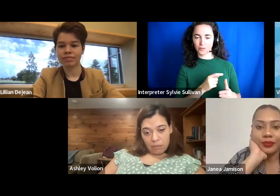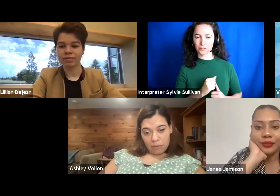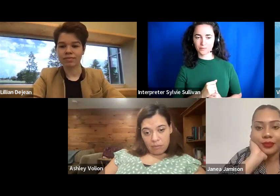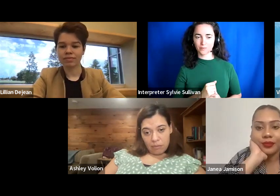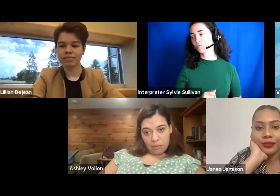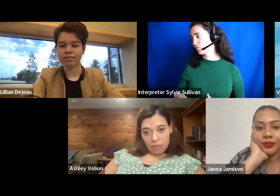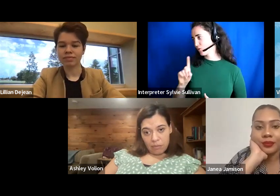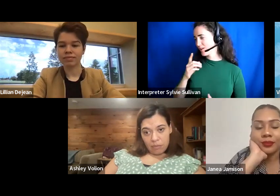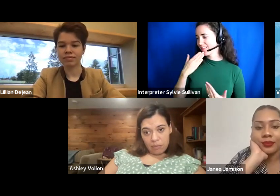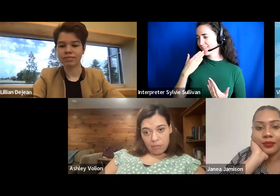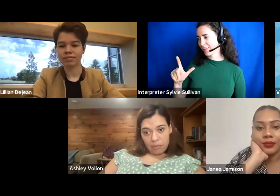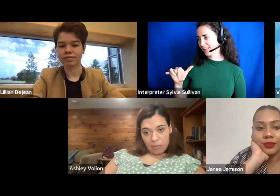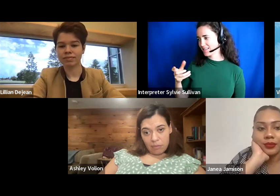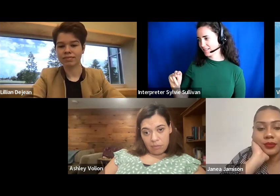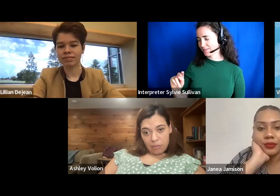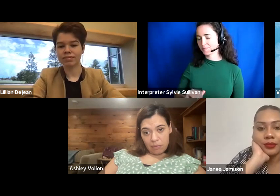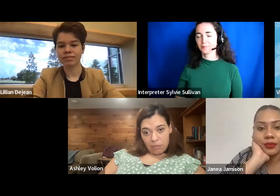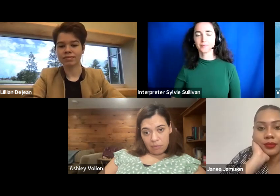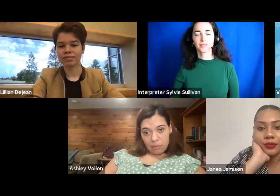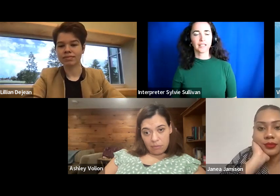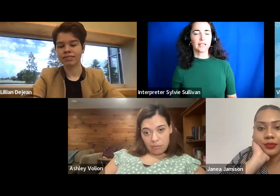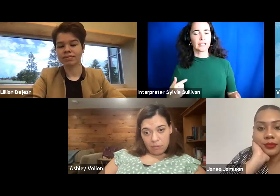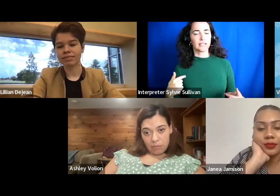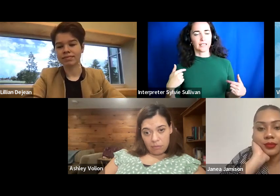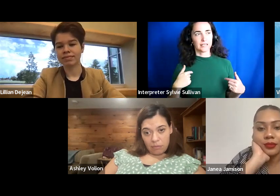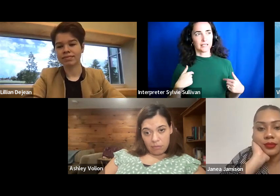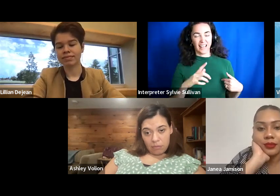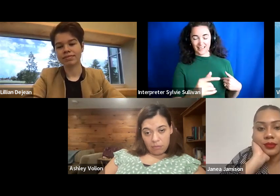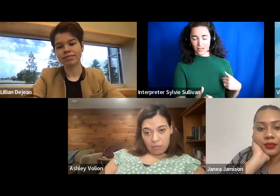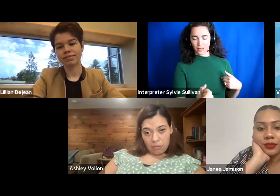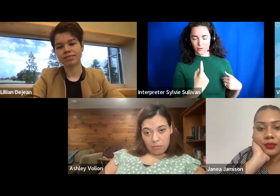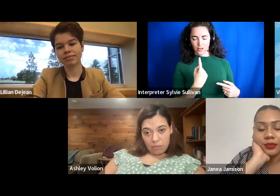Thanks, Lillian. I kind of think of this question in 2 categories.